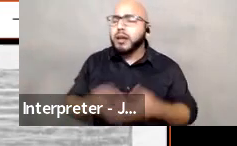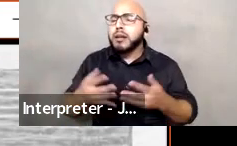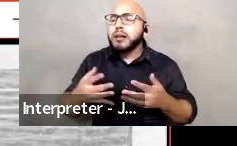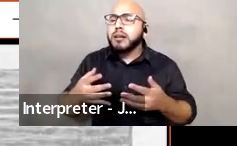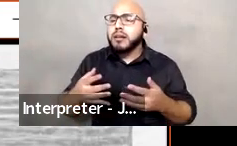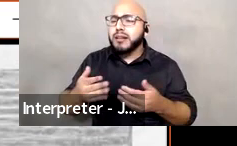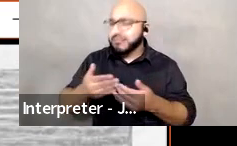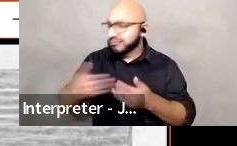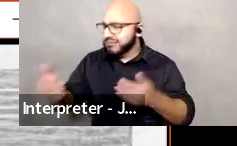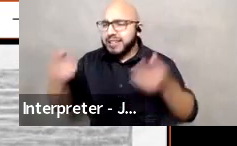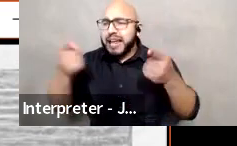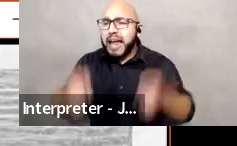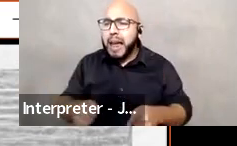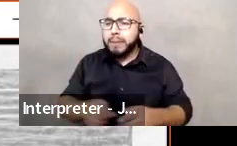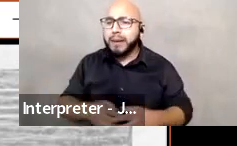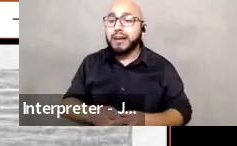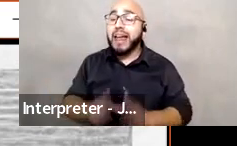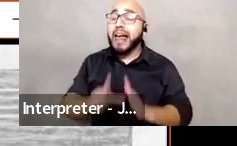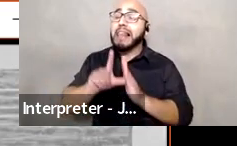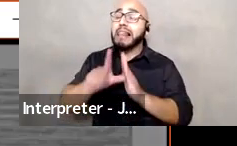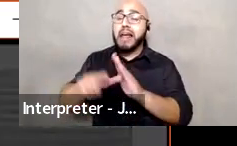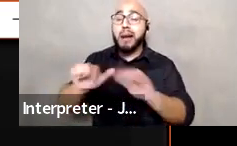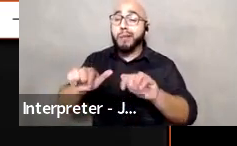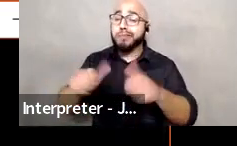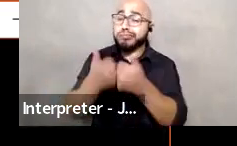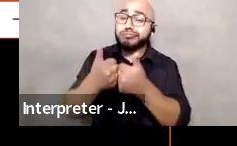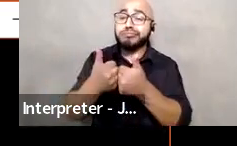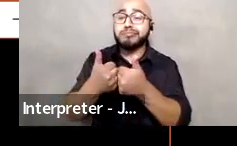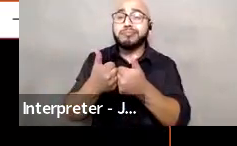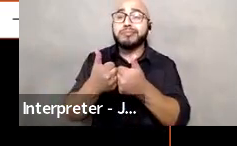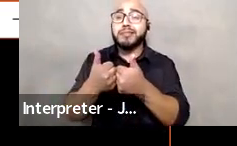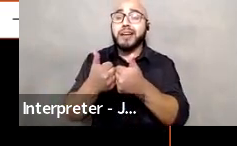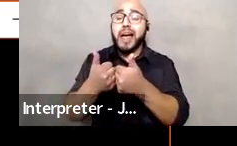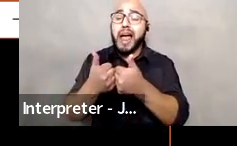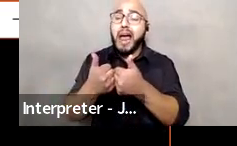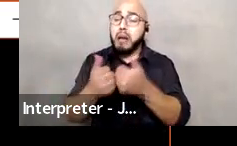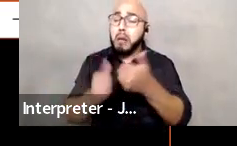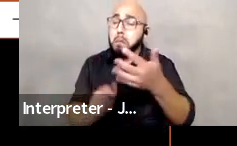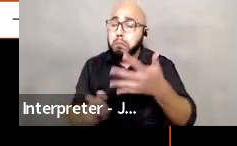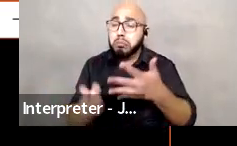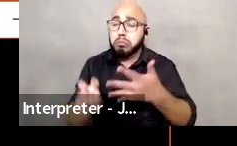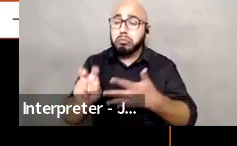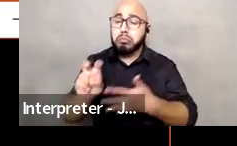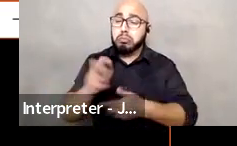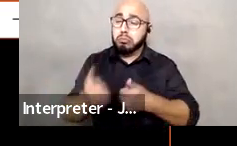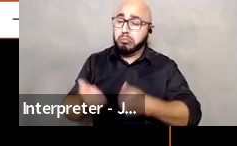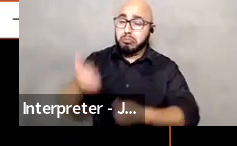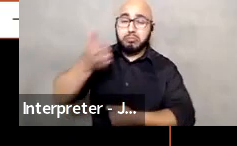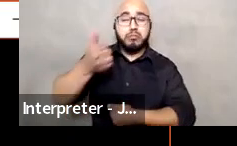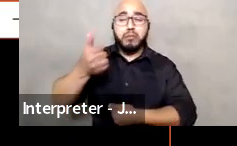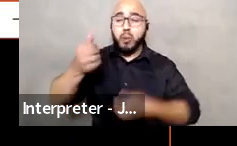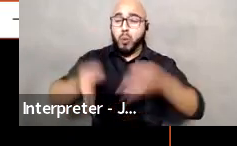Well, this gets appealed. And it goes all the way up to the Supreme Court. That's a not very famous. Case called the United.